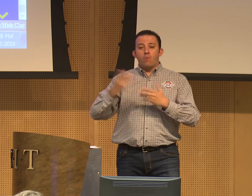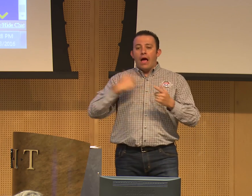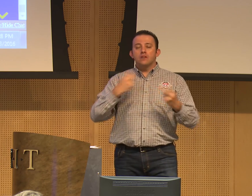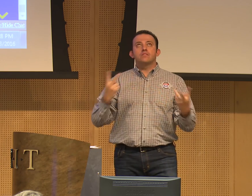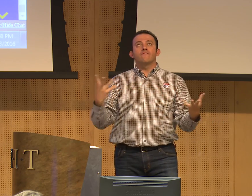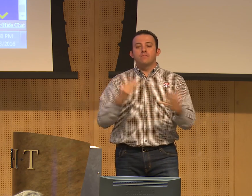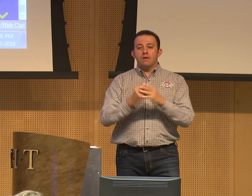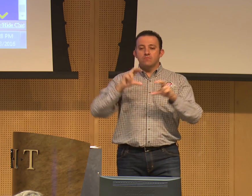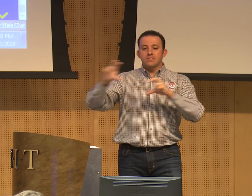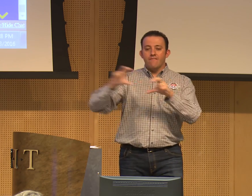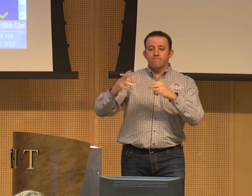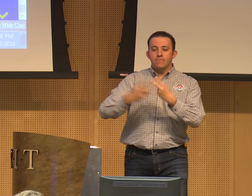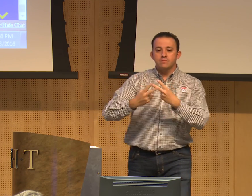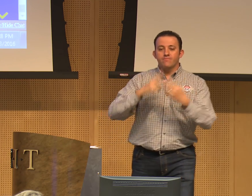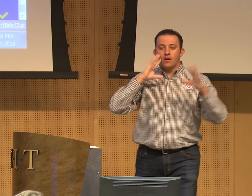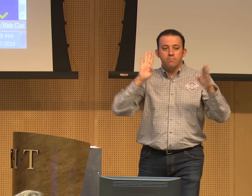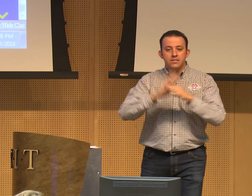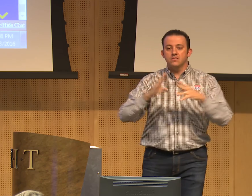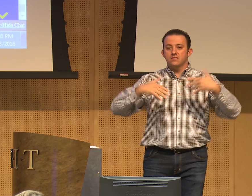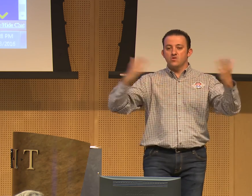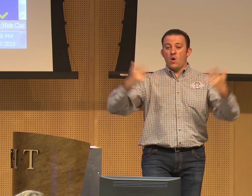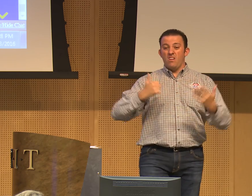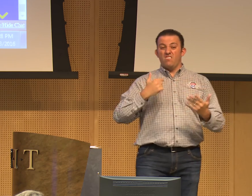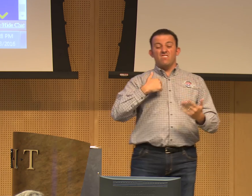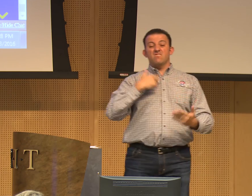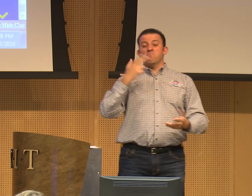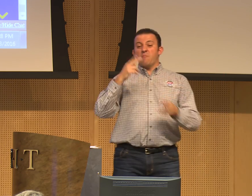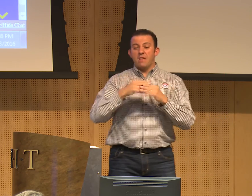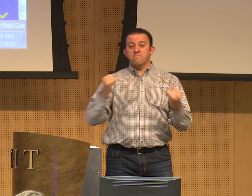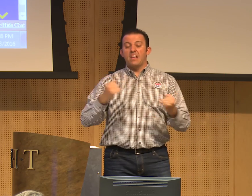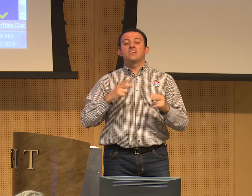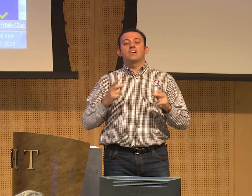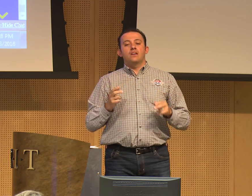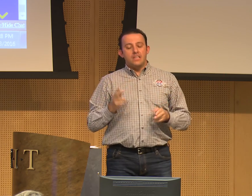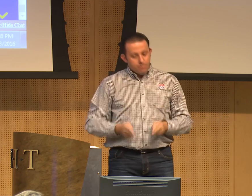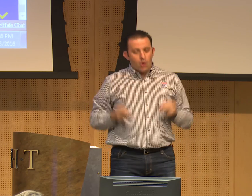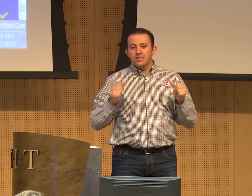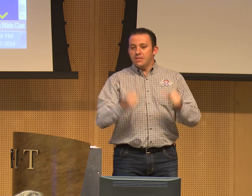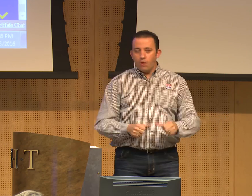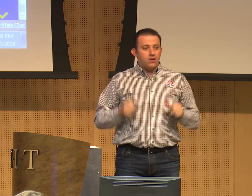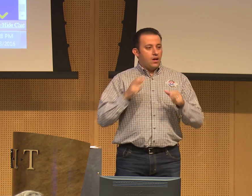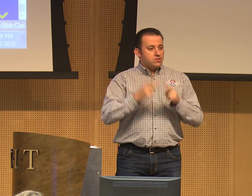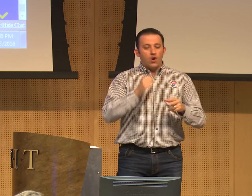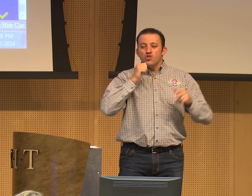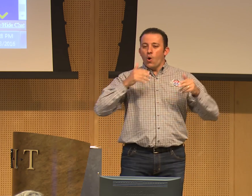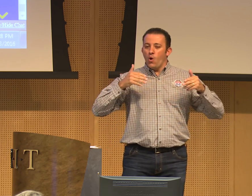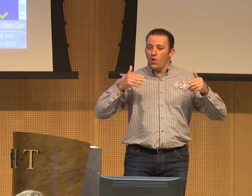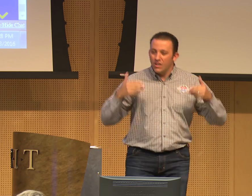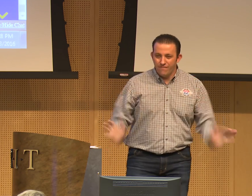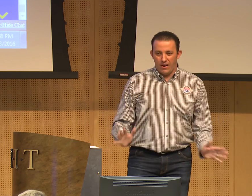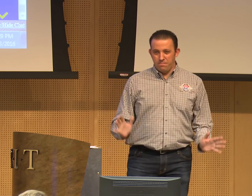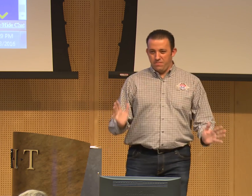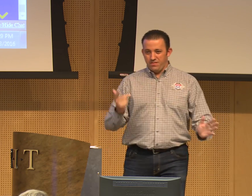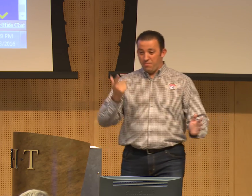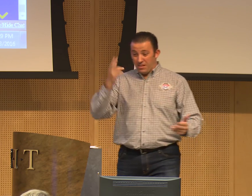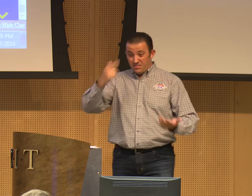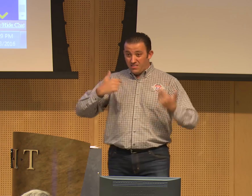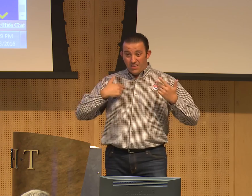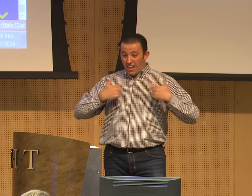So it's about me and thinking about saving for businesses and what I was able to acquire and make happen. It's about the hustle. It's the "keep going" mentality, right?